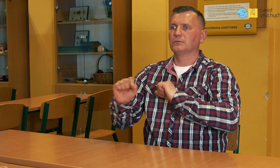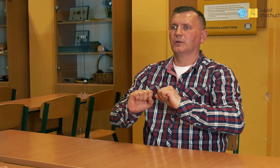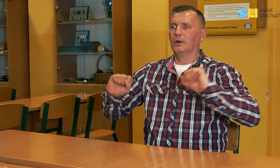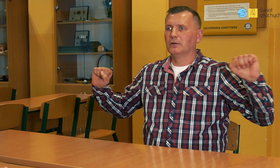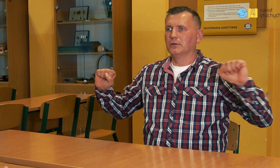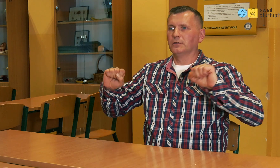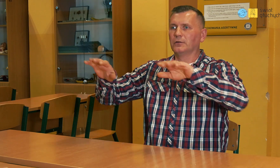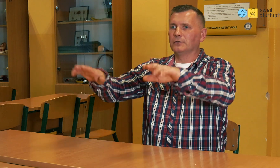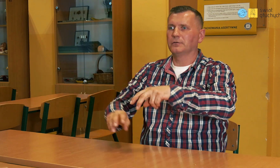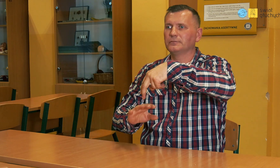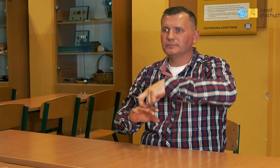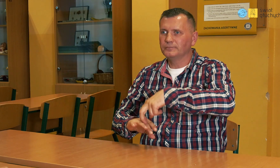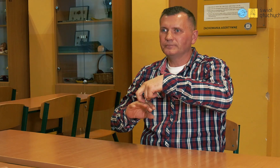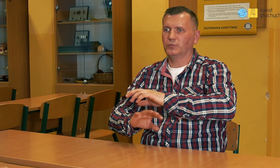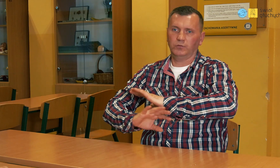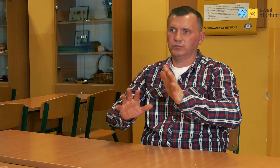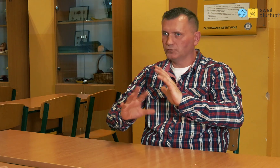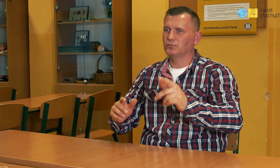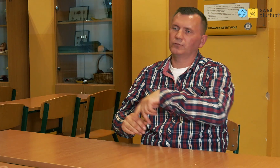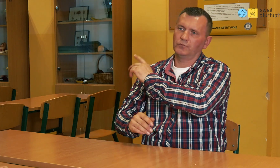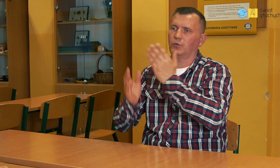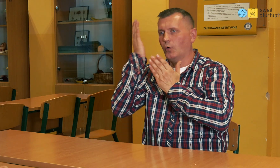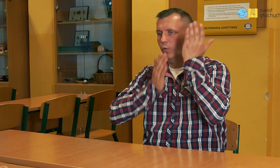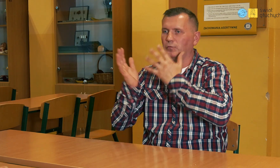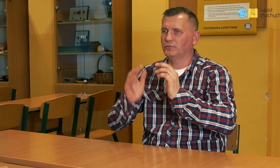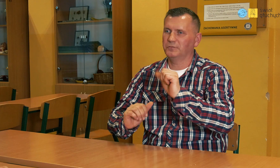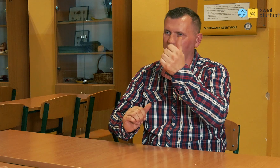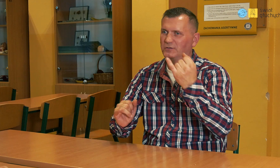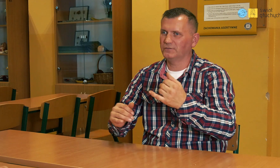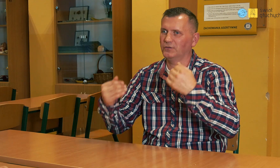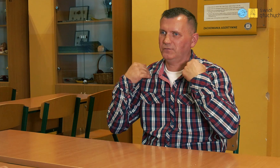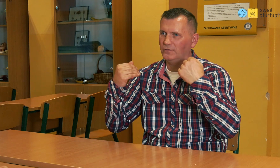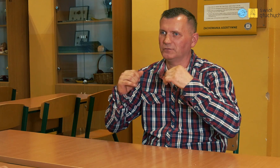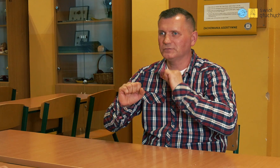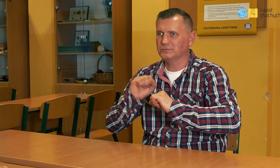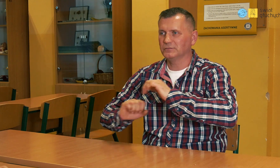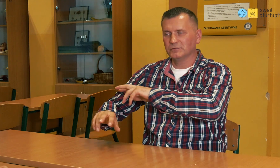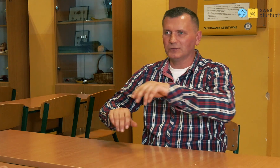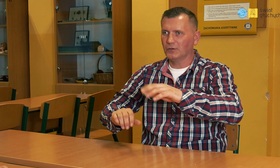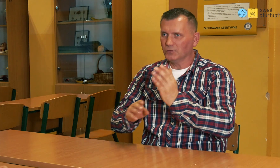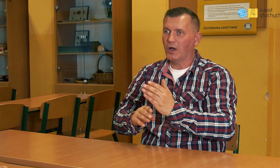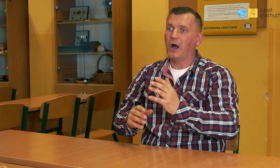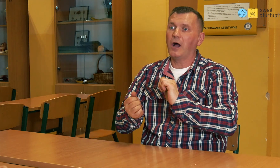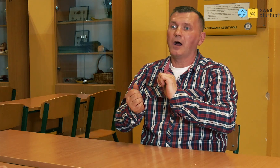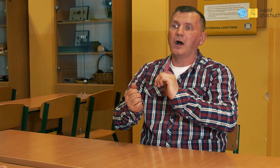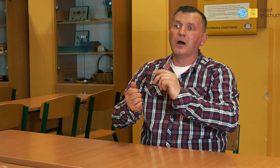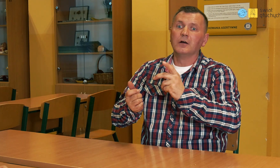Then we would take a shower. Morning exercises were always there. If someone wanted to exercise more, they could go for a run, but only when it was warm.